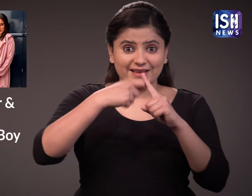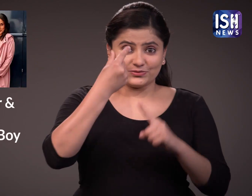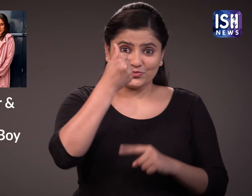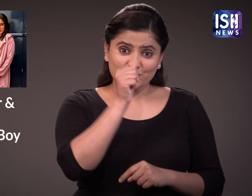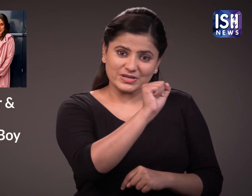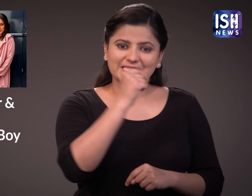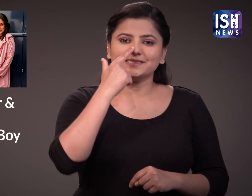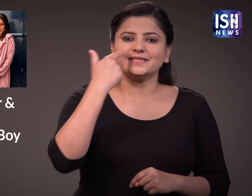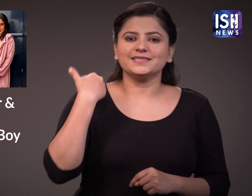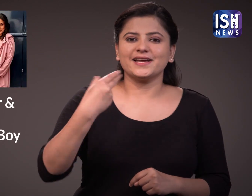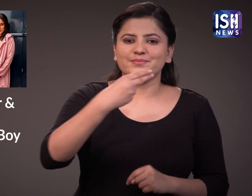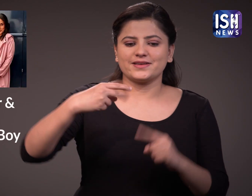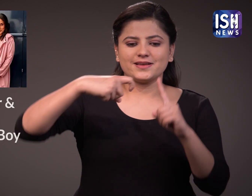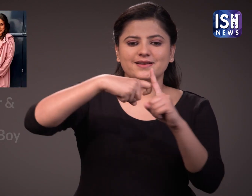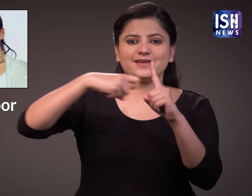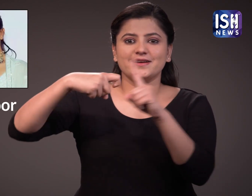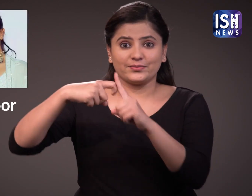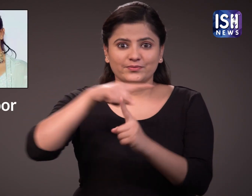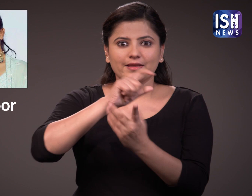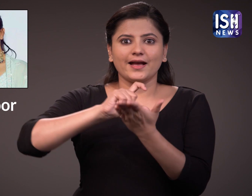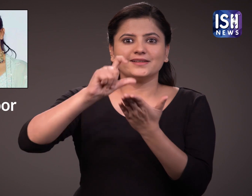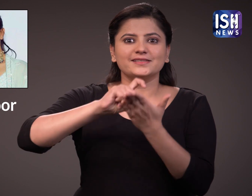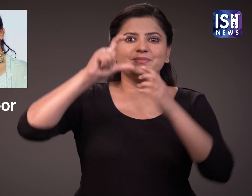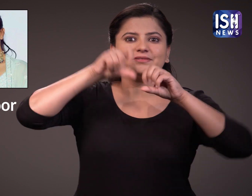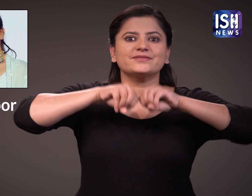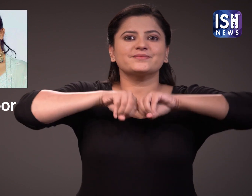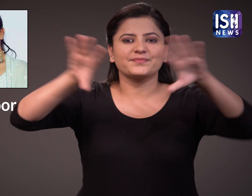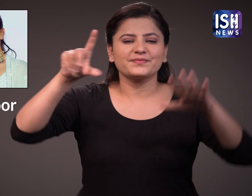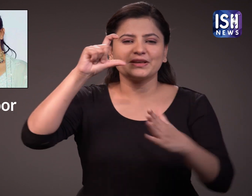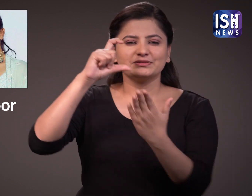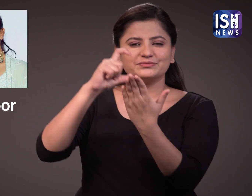Kareena Kapoor's sister Karisma Kapoor posted an image on Instagram.